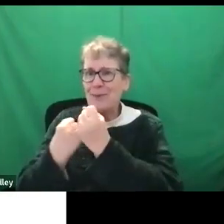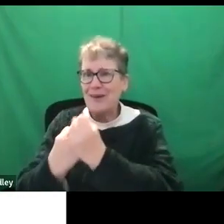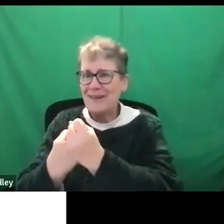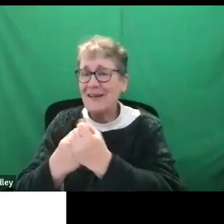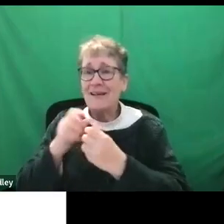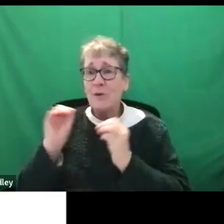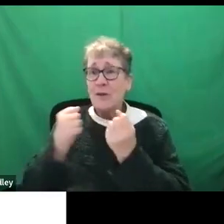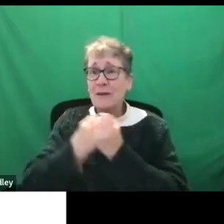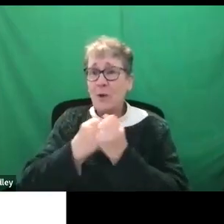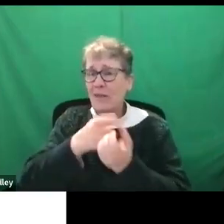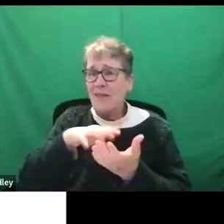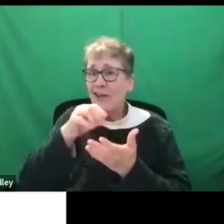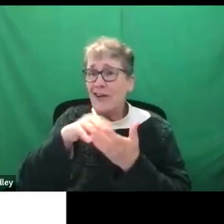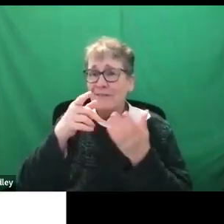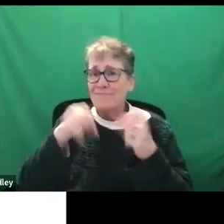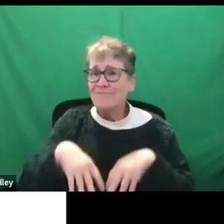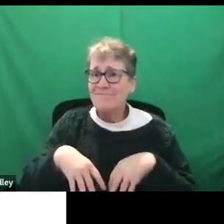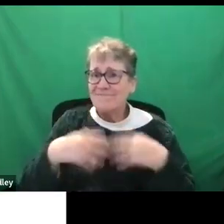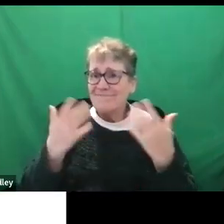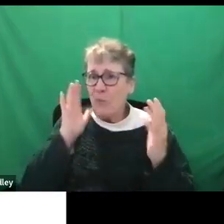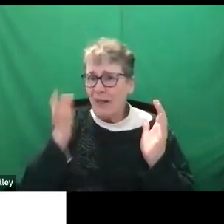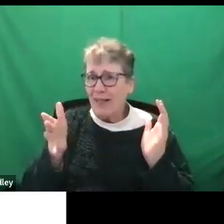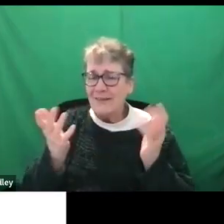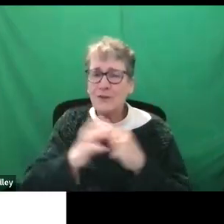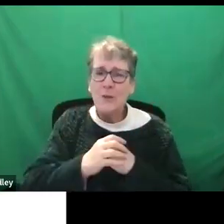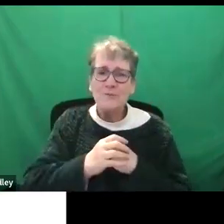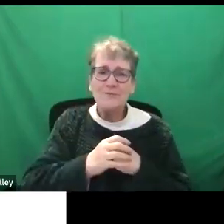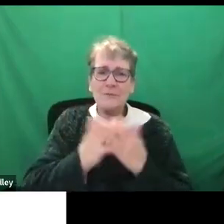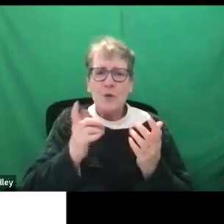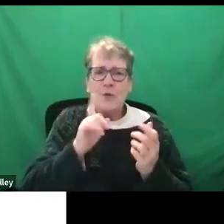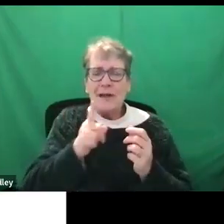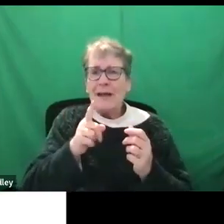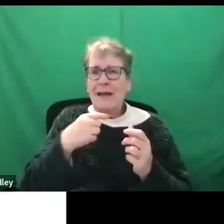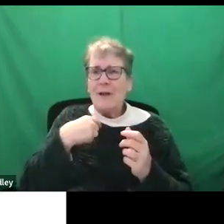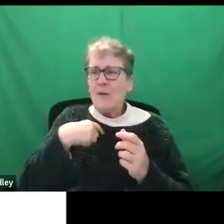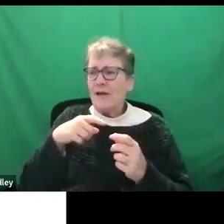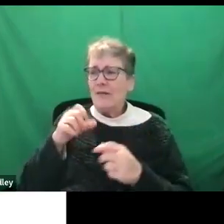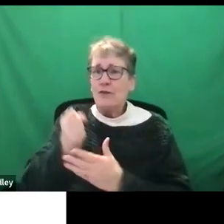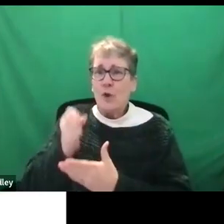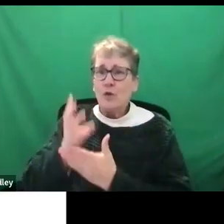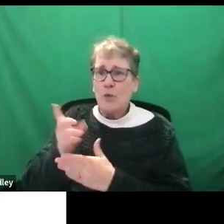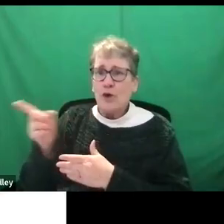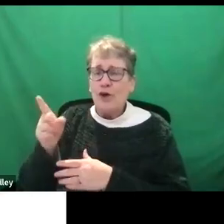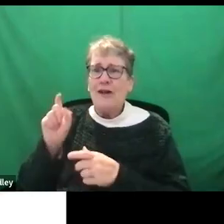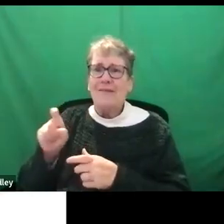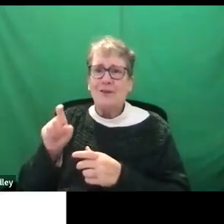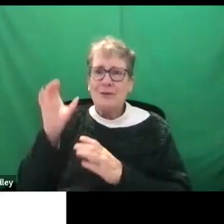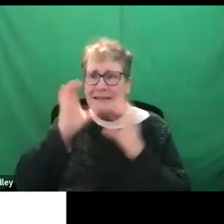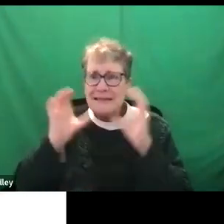And parents have the ability to learn the language, uh... with support,